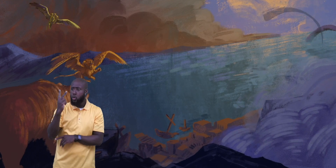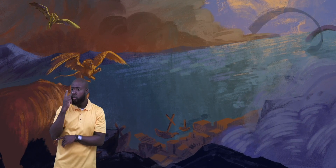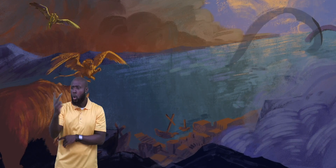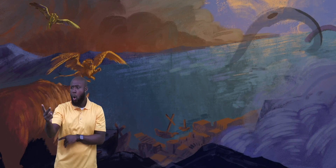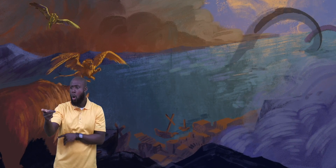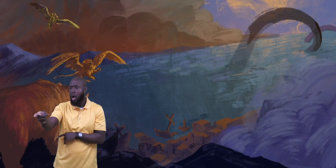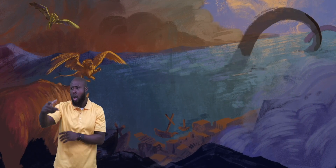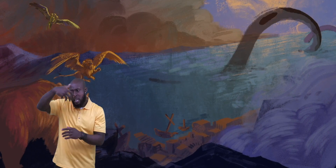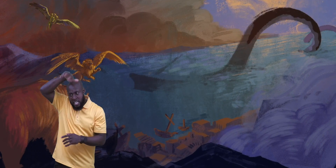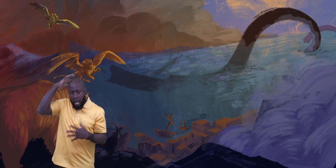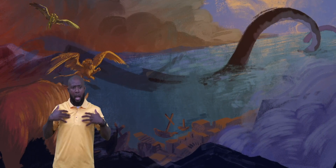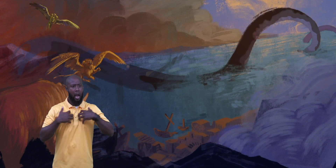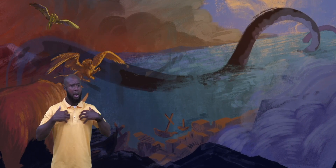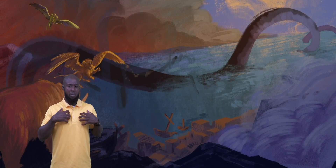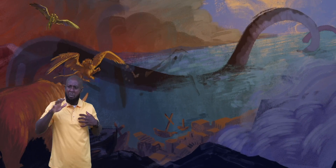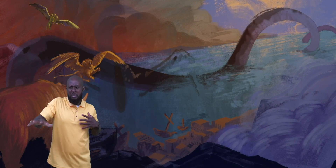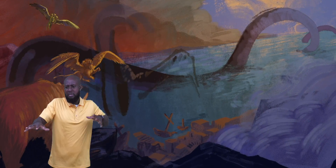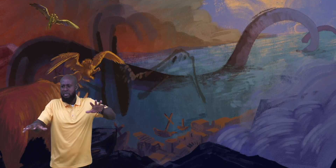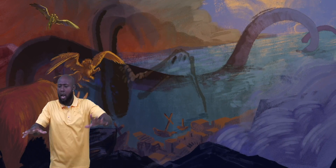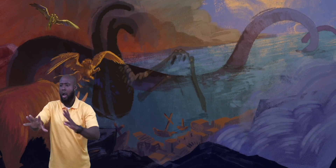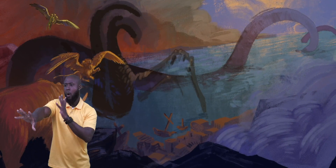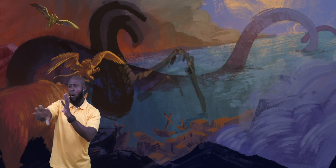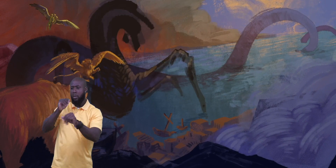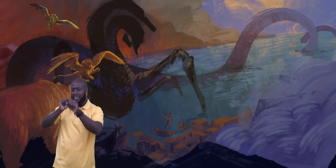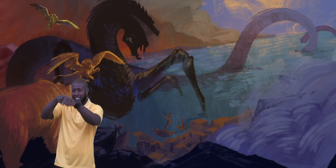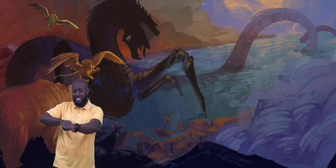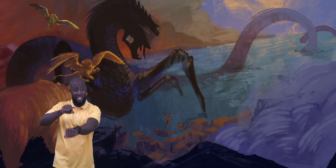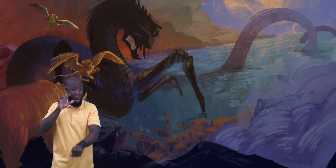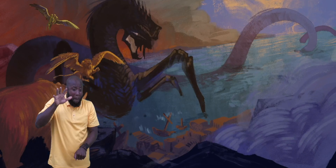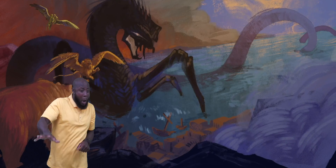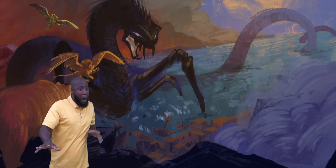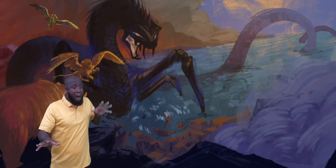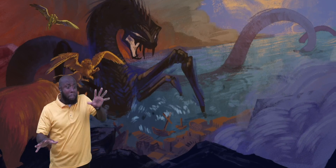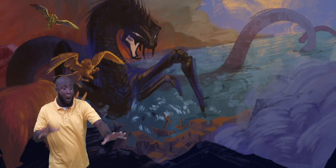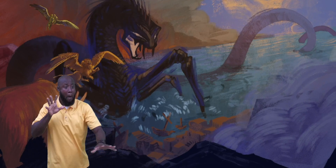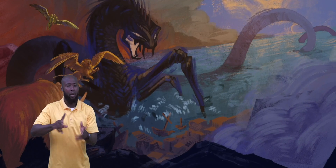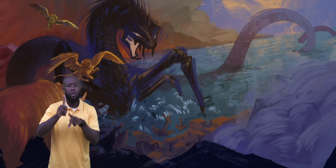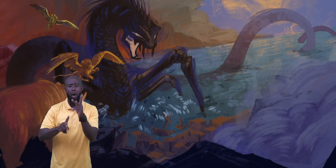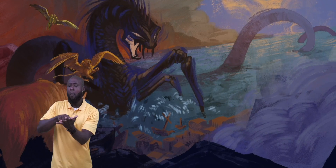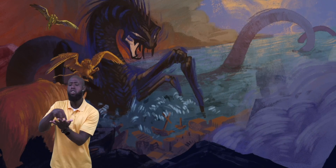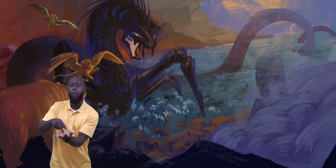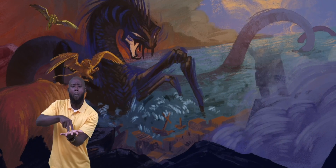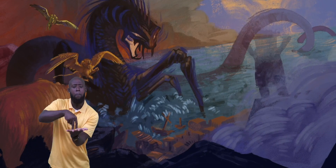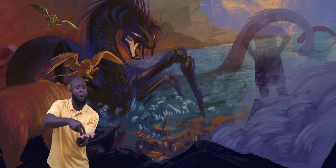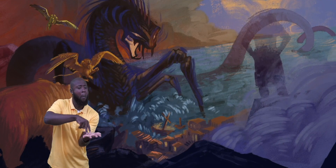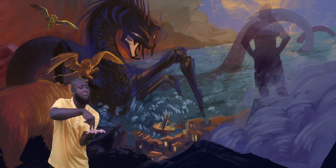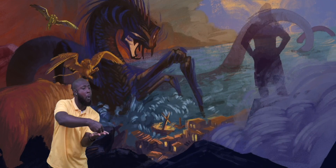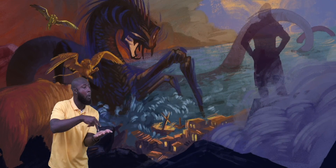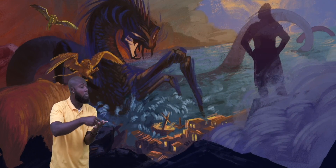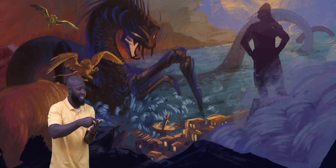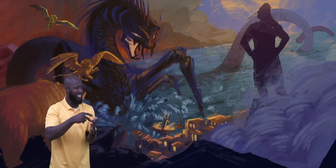He sees ferocious beasts coming up out of a dark sea trampling people on the land.